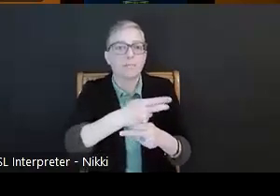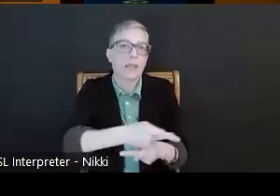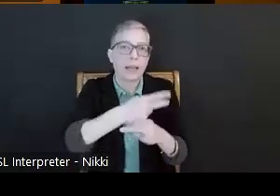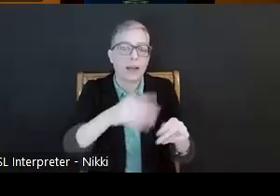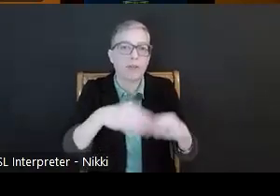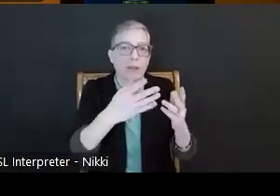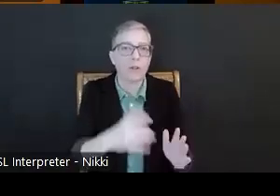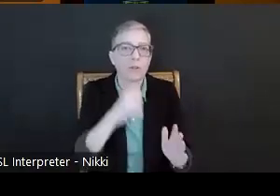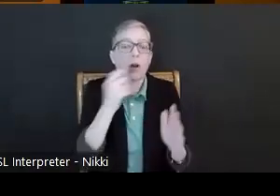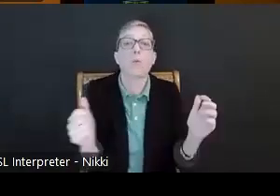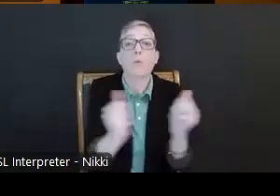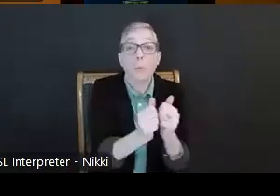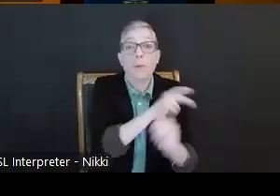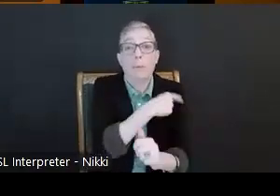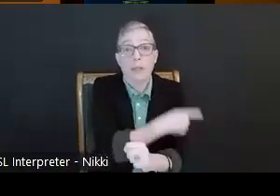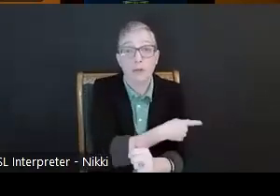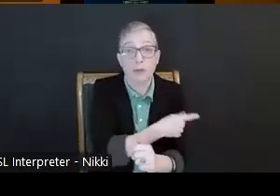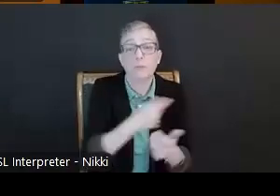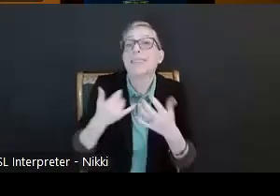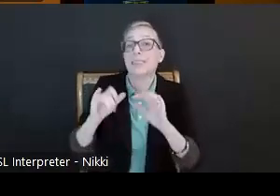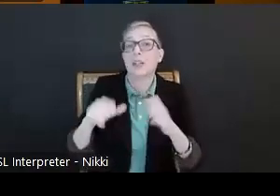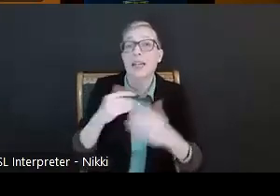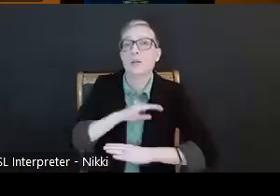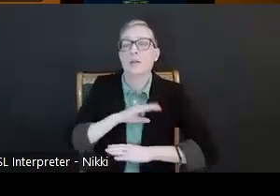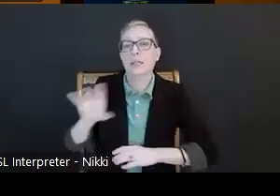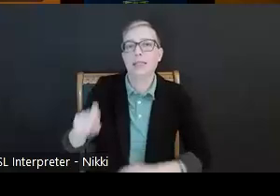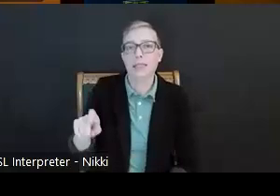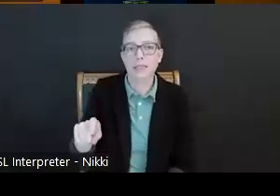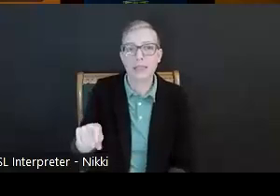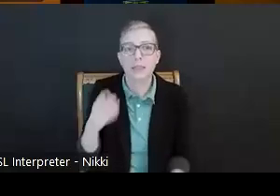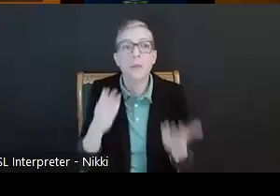you know and it not be another barrier where they can't find like a mutual physical time to